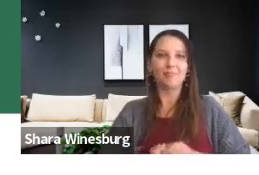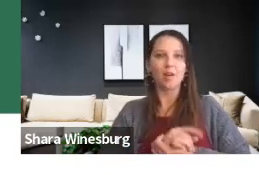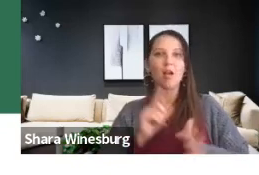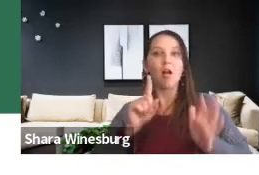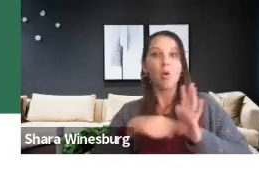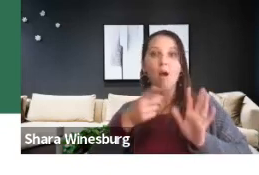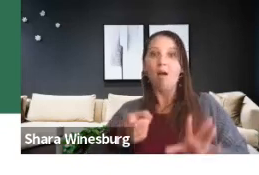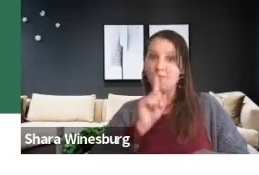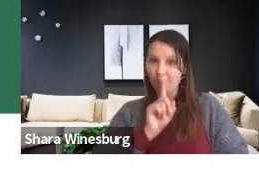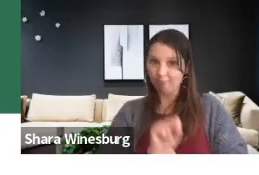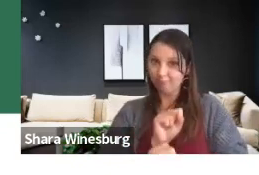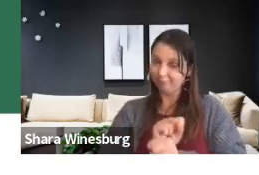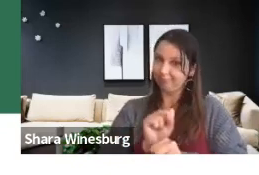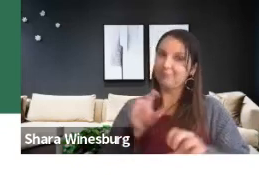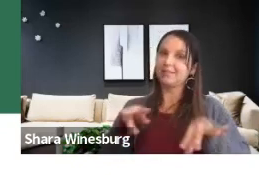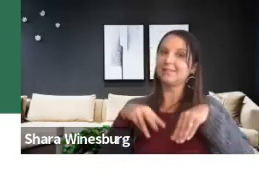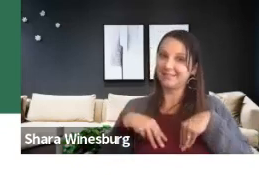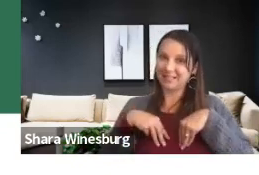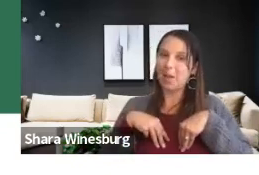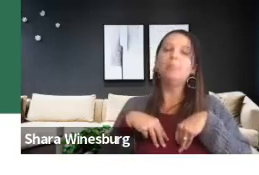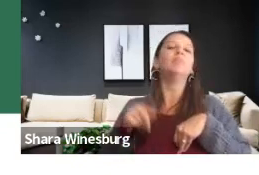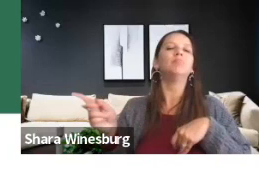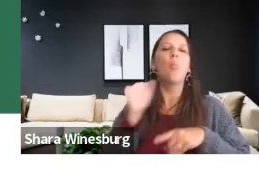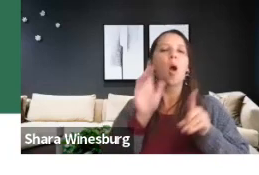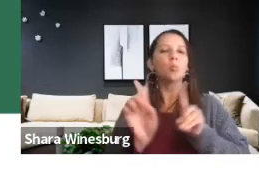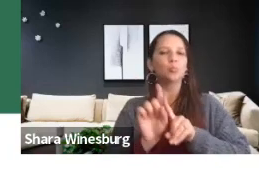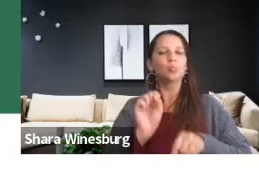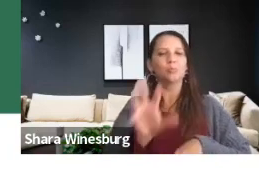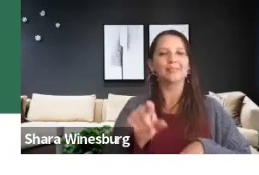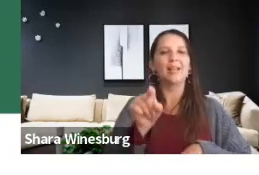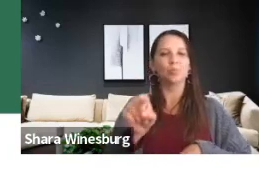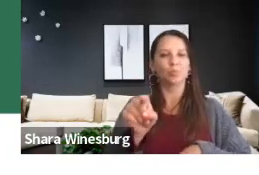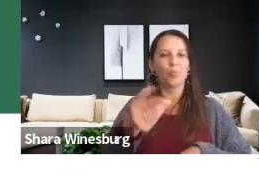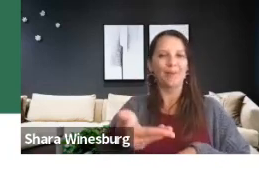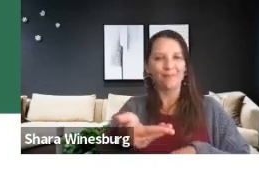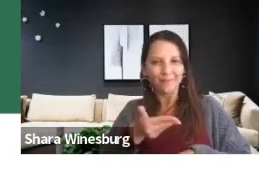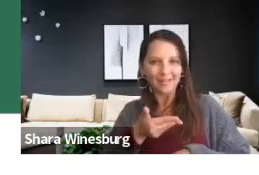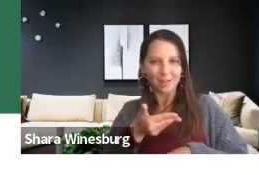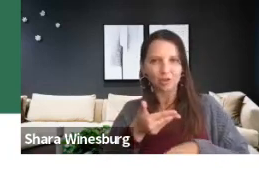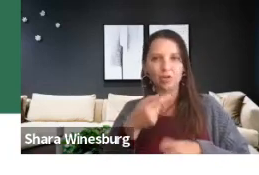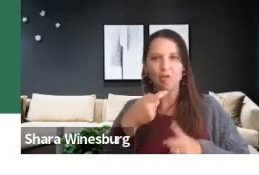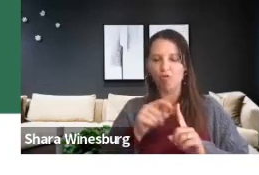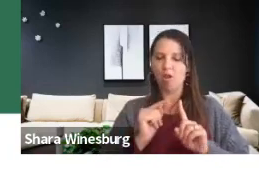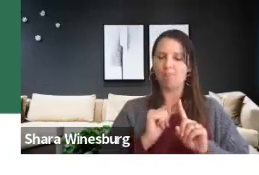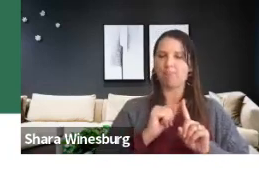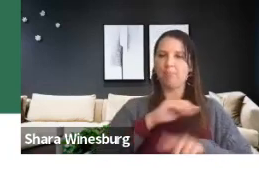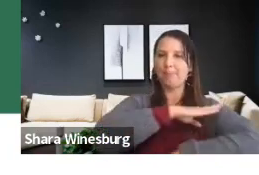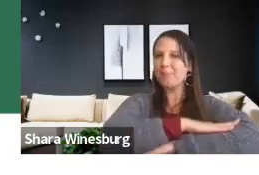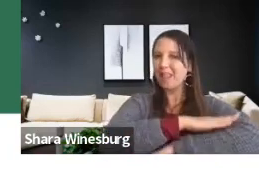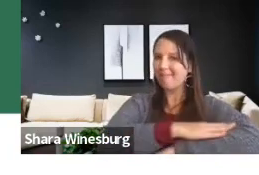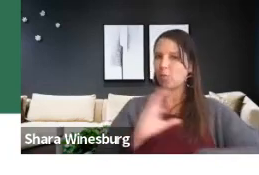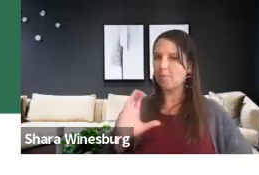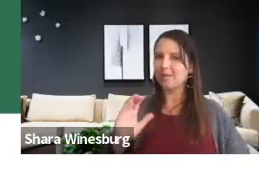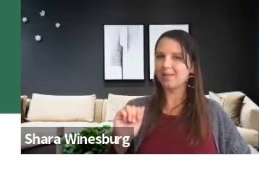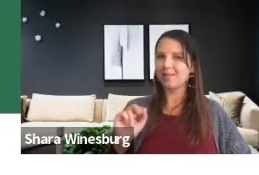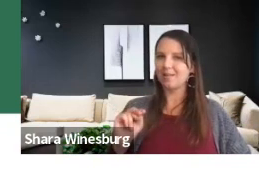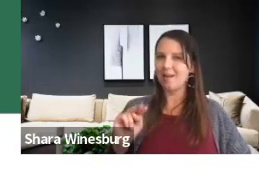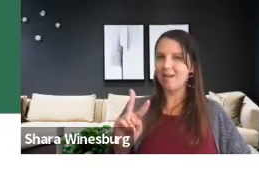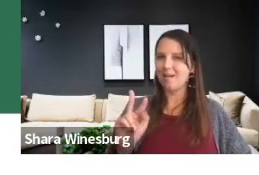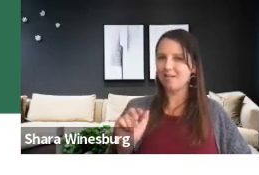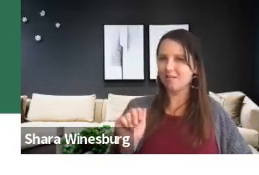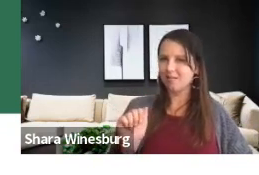accepted. When you become accepted, you will receive a course invite directly from